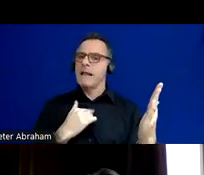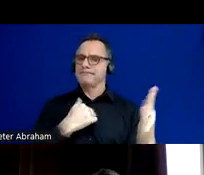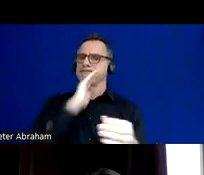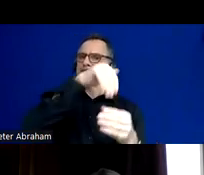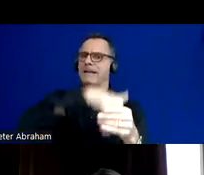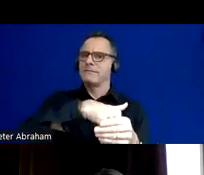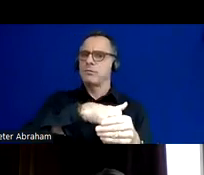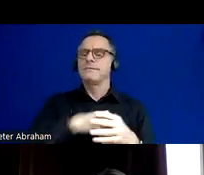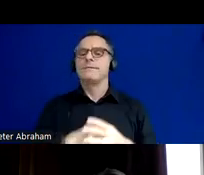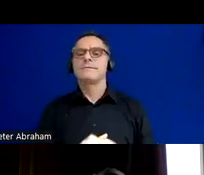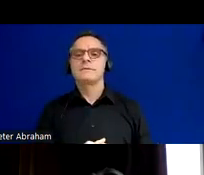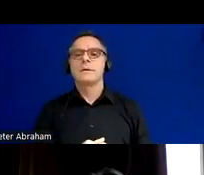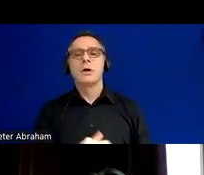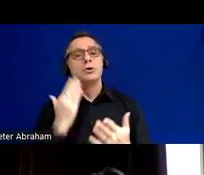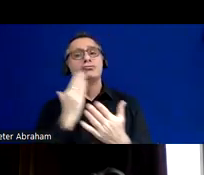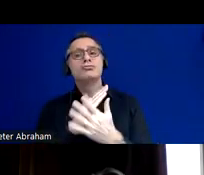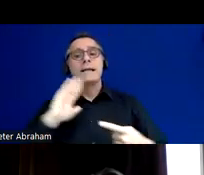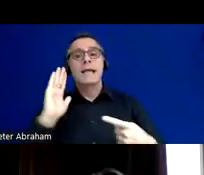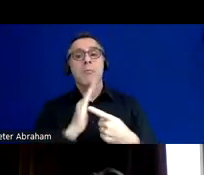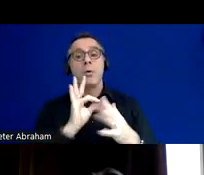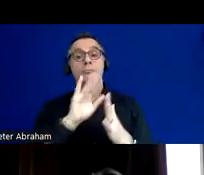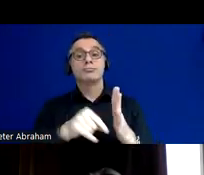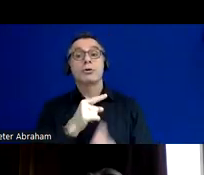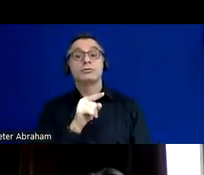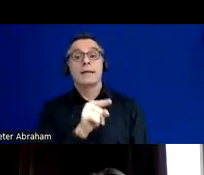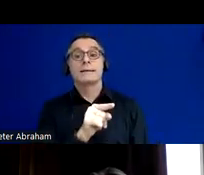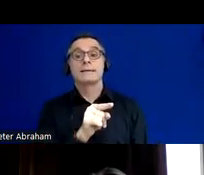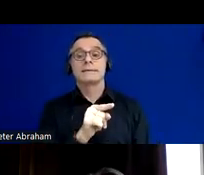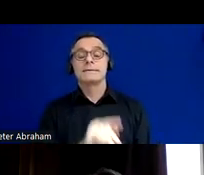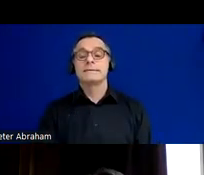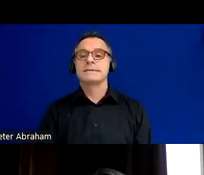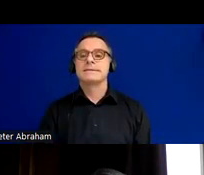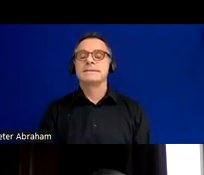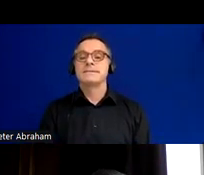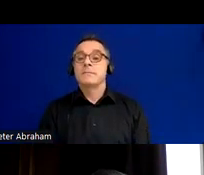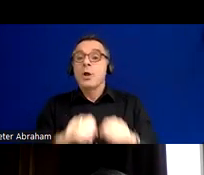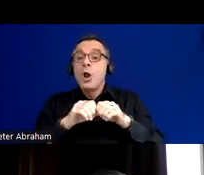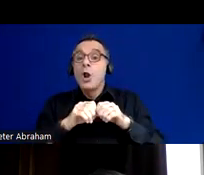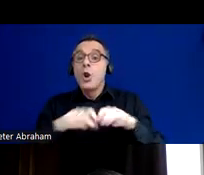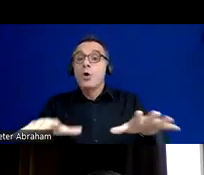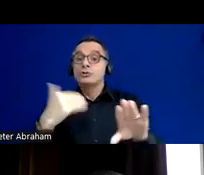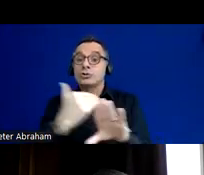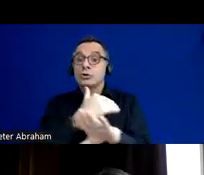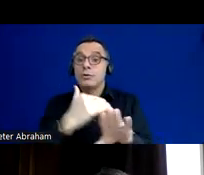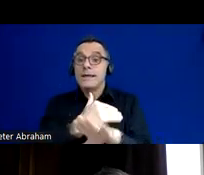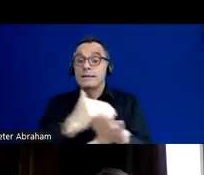it was a really important project, and it launched the careers, or developed the careers, of quite a